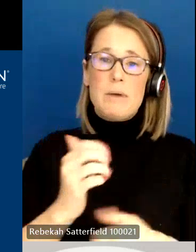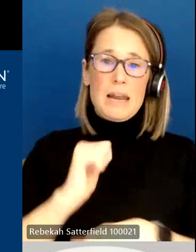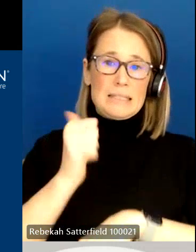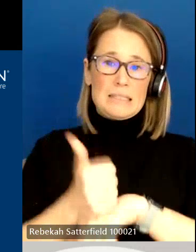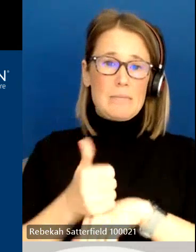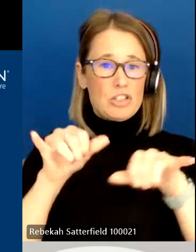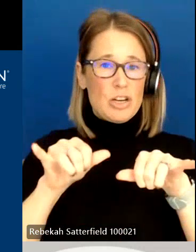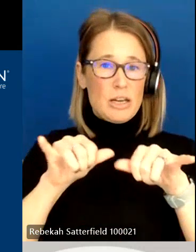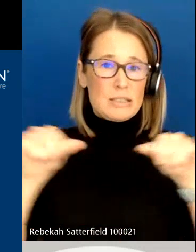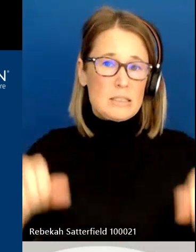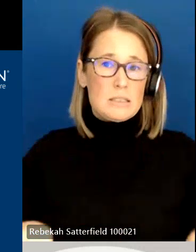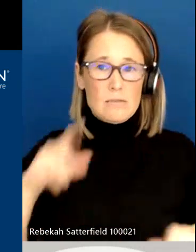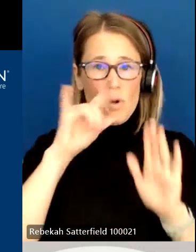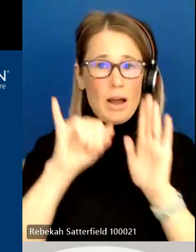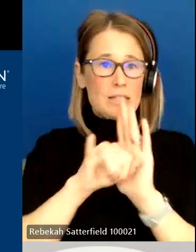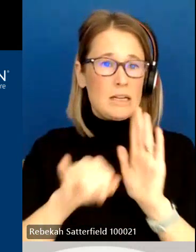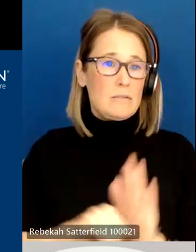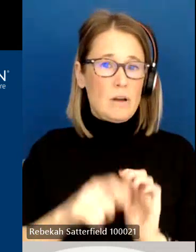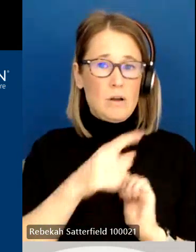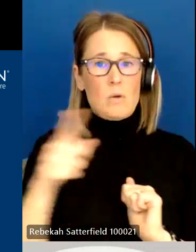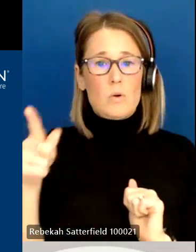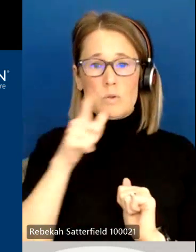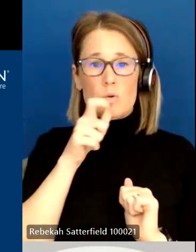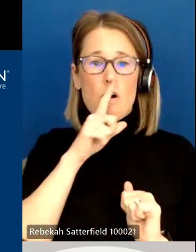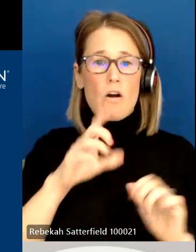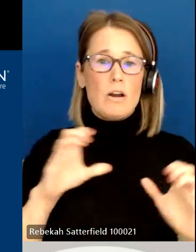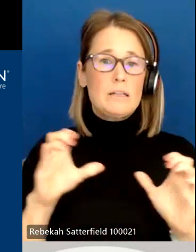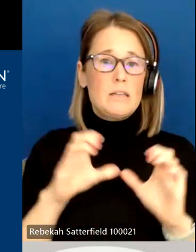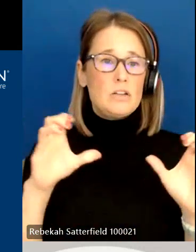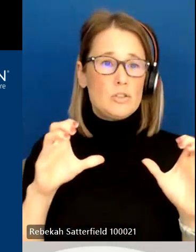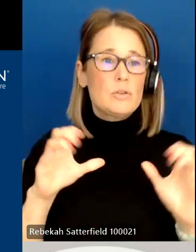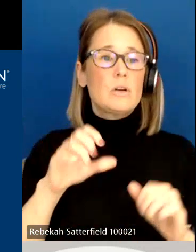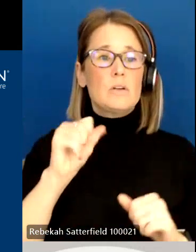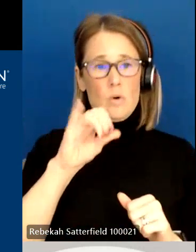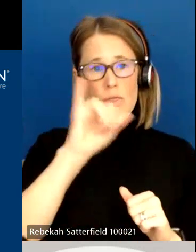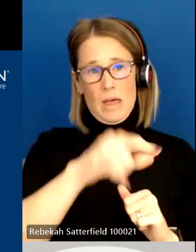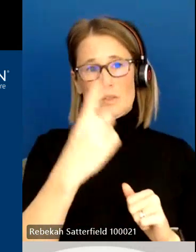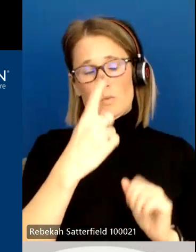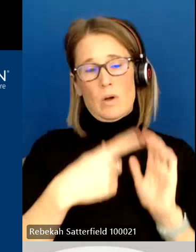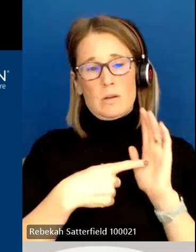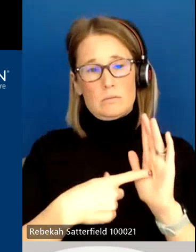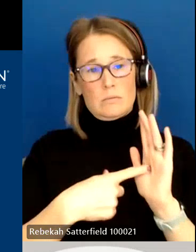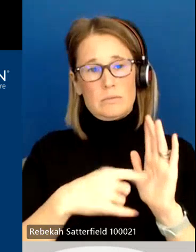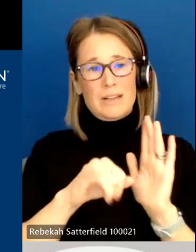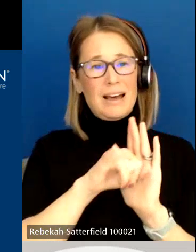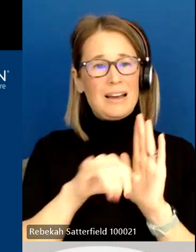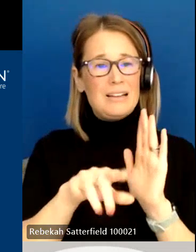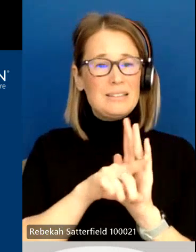identifying those who are credentialed as qbss so this is a sample ID badge it identifies me as a